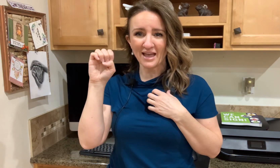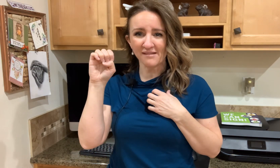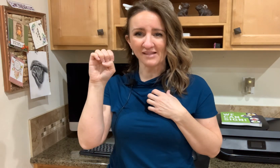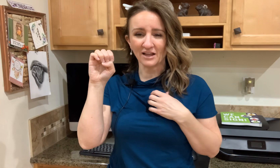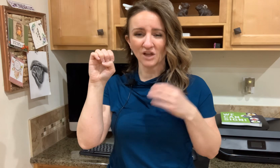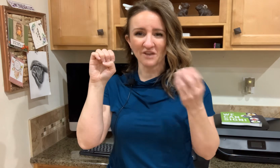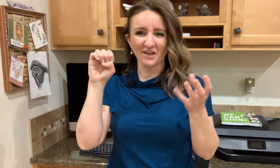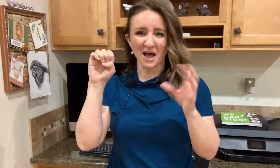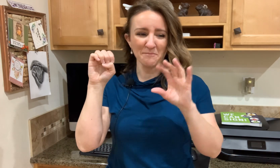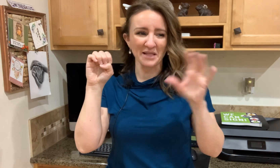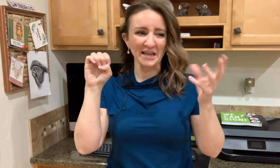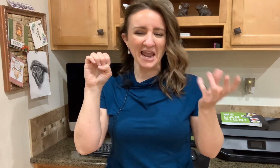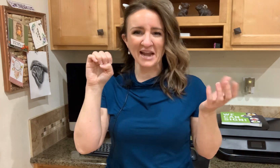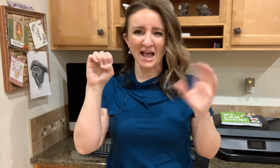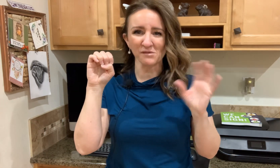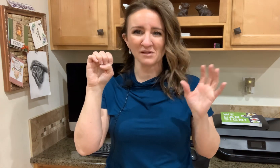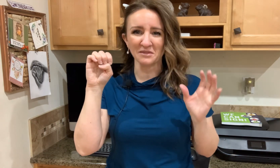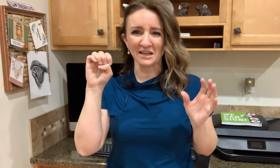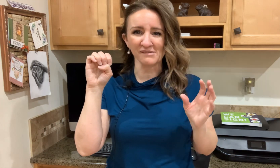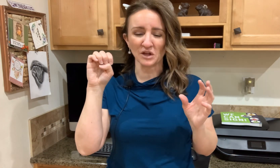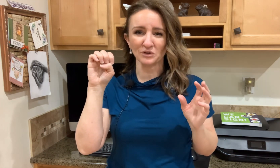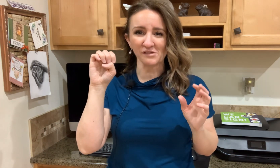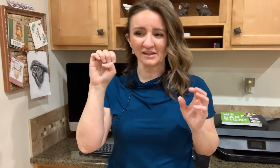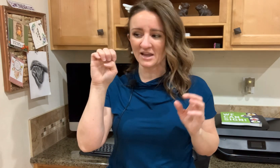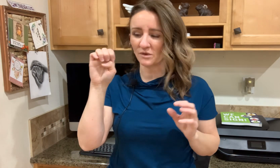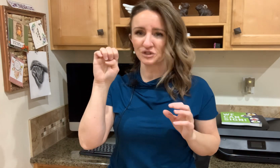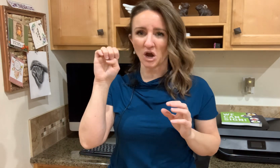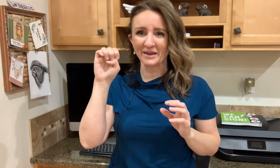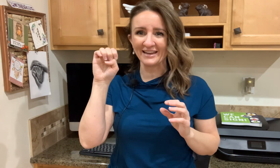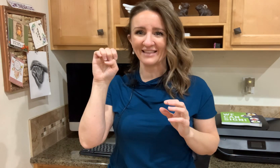like a lot of um like handouts and things that you'll see will show E like